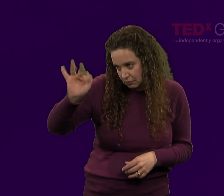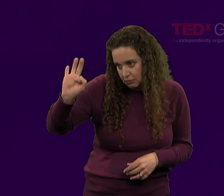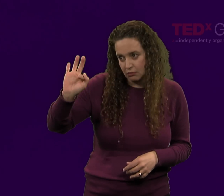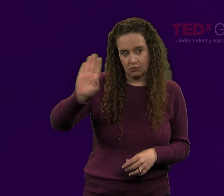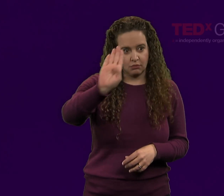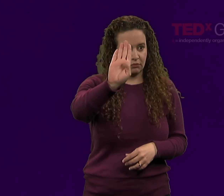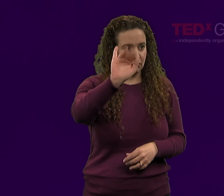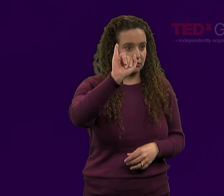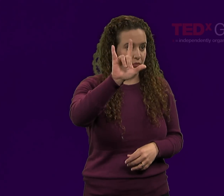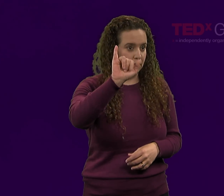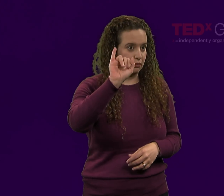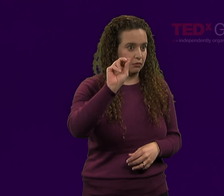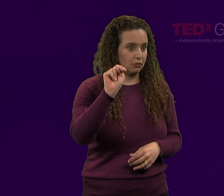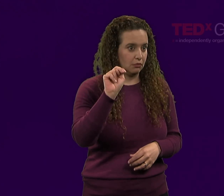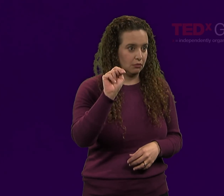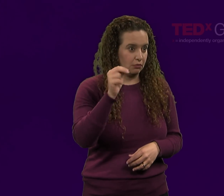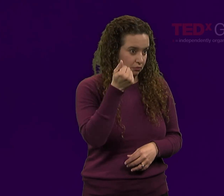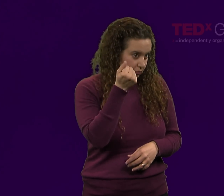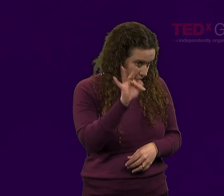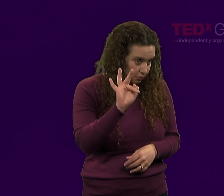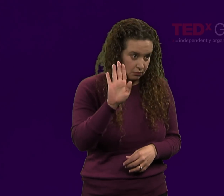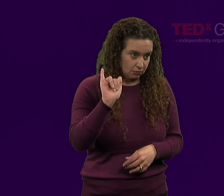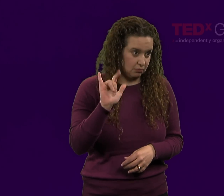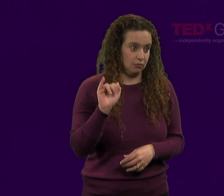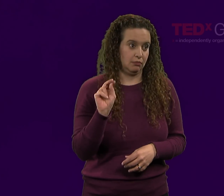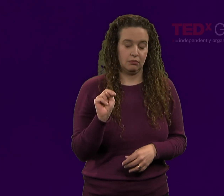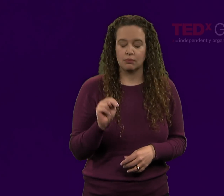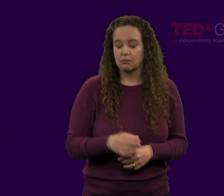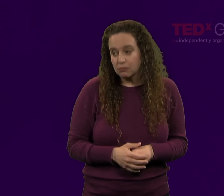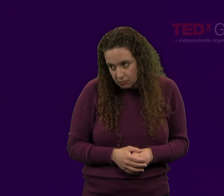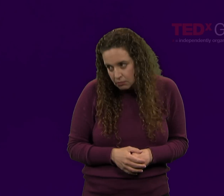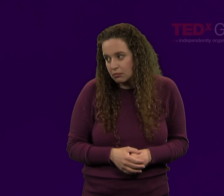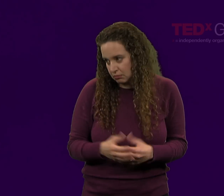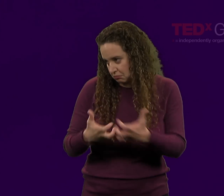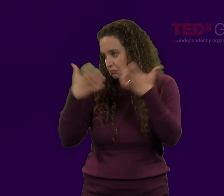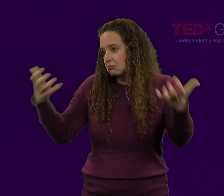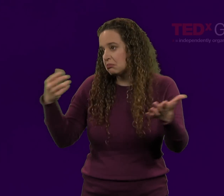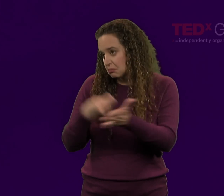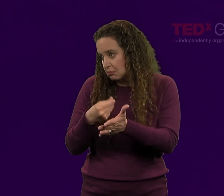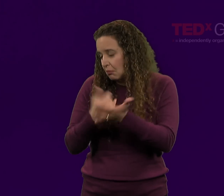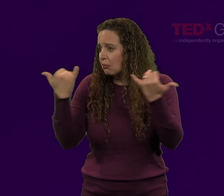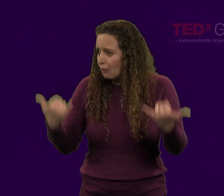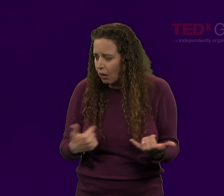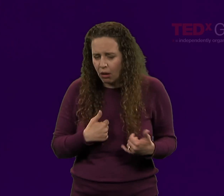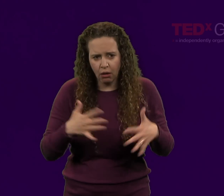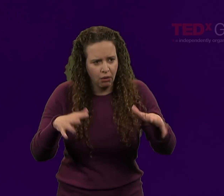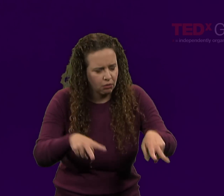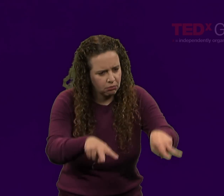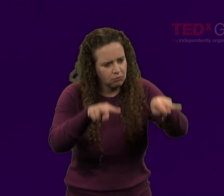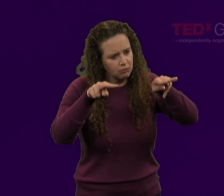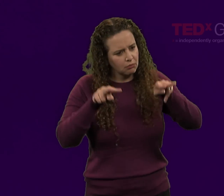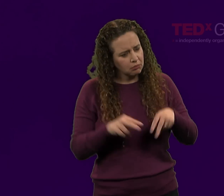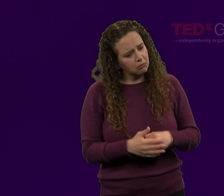we can see that 19 billion dollars are spent on people who are deaf.